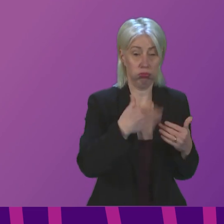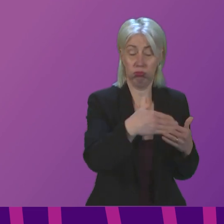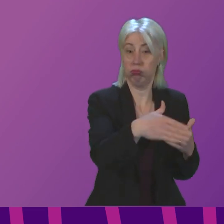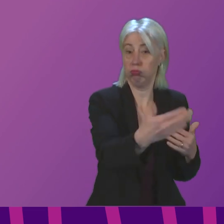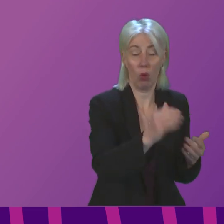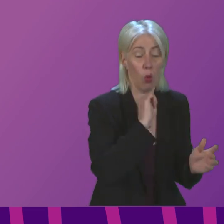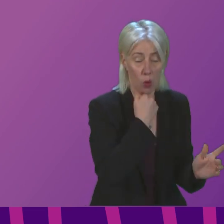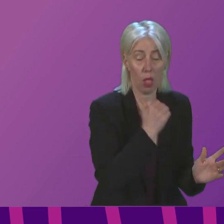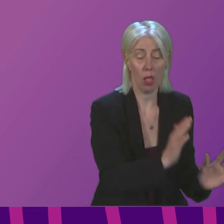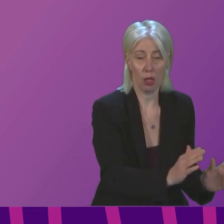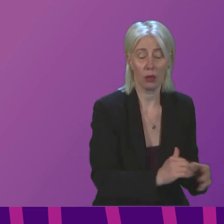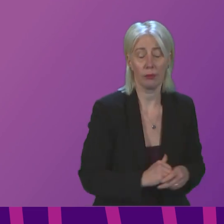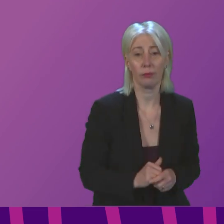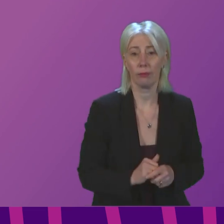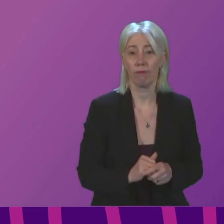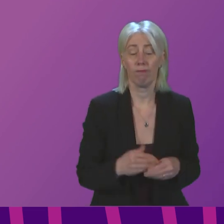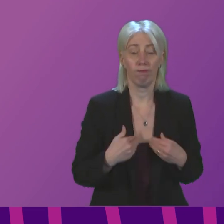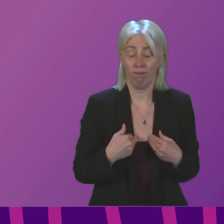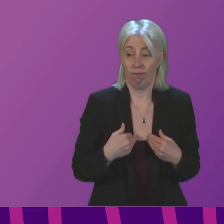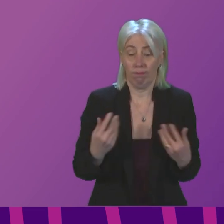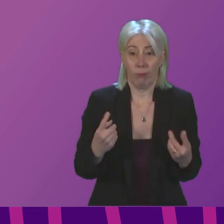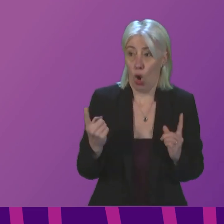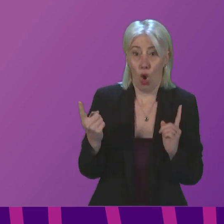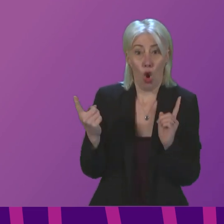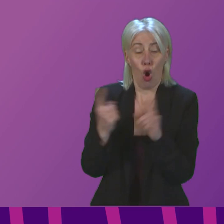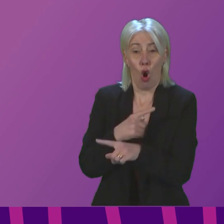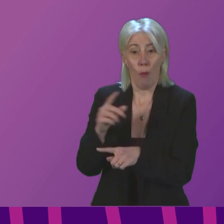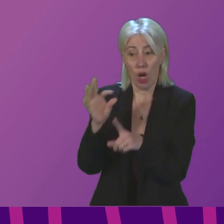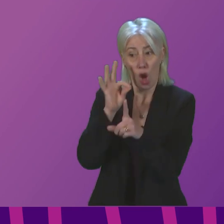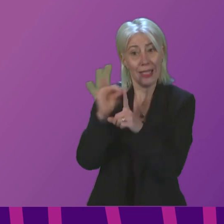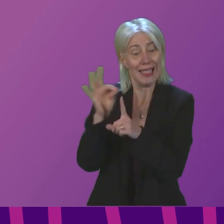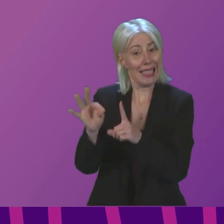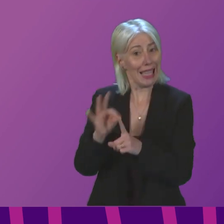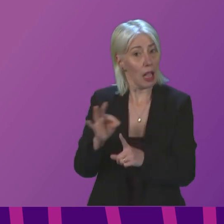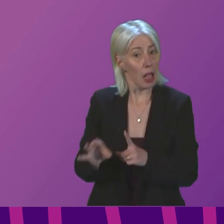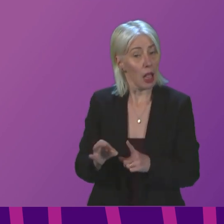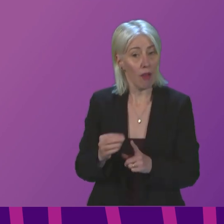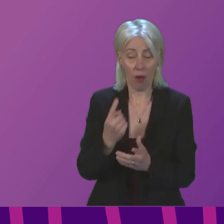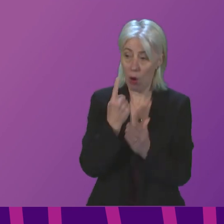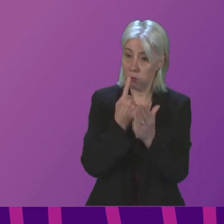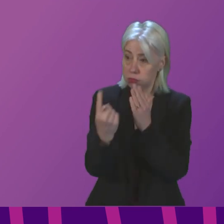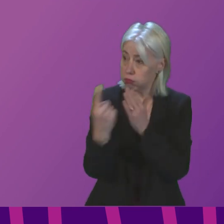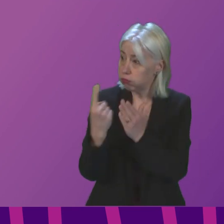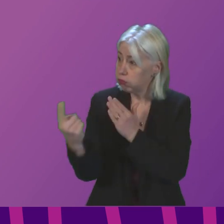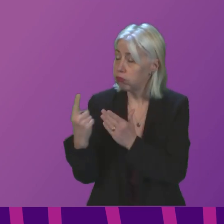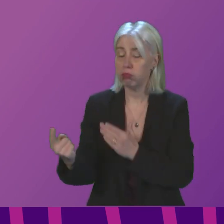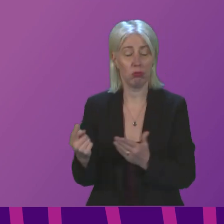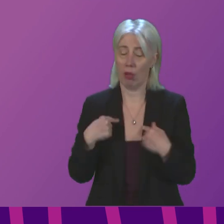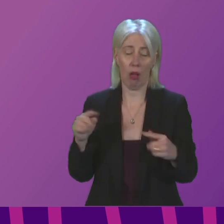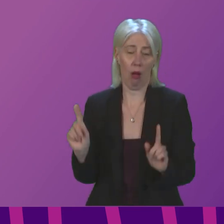Obviously, I cannot comment on the detail of individual cases. First, it is important